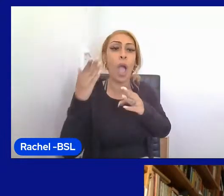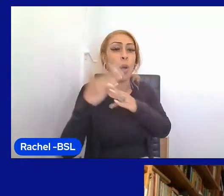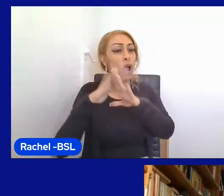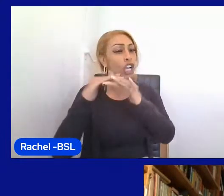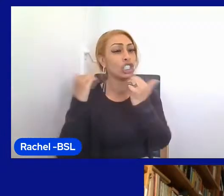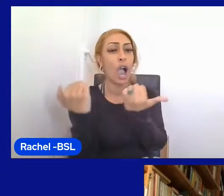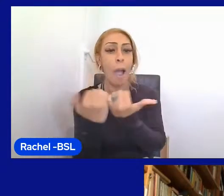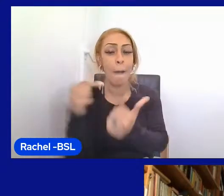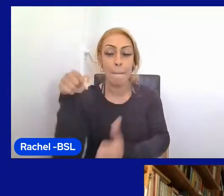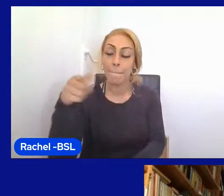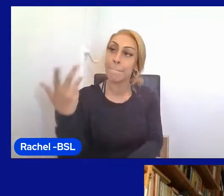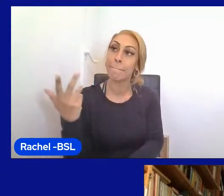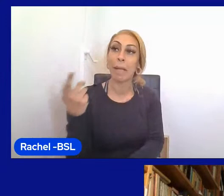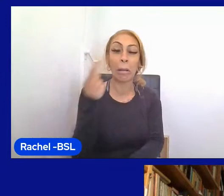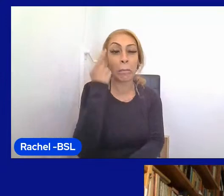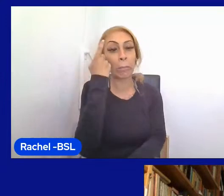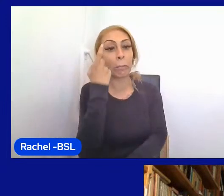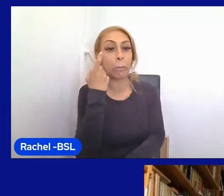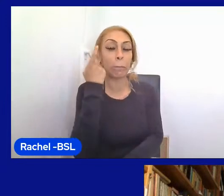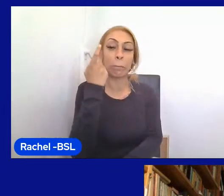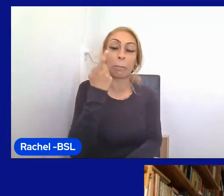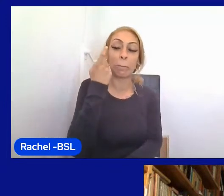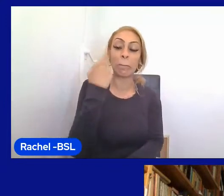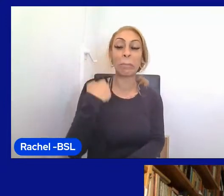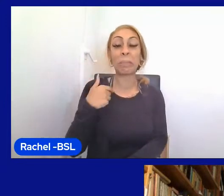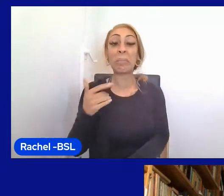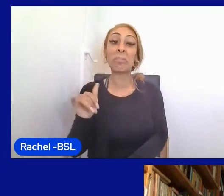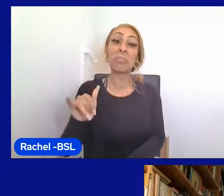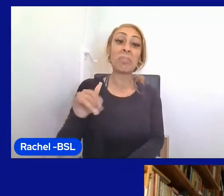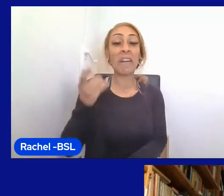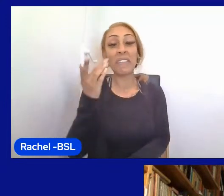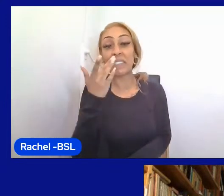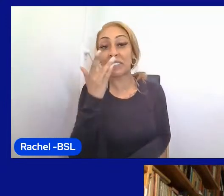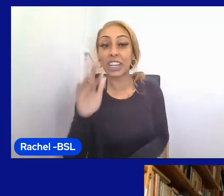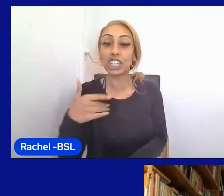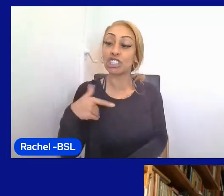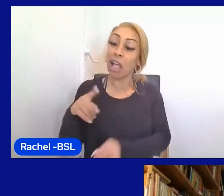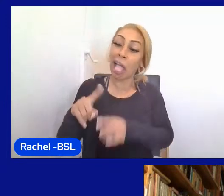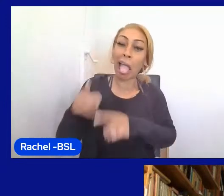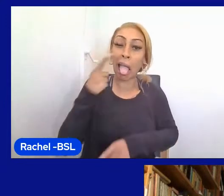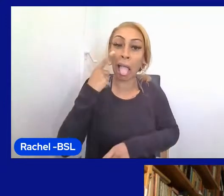A piece of speculative fiction worked on together. What if there was a place I could check into